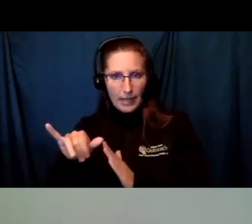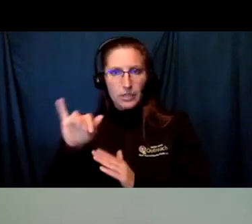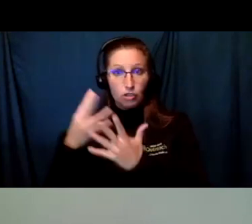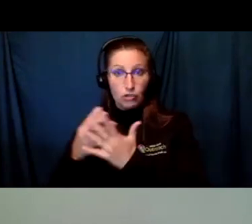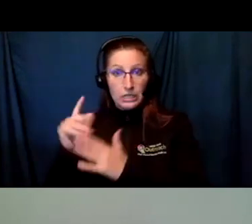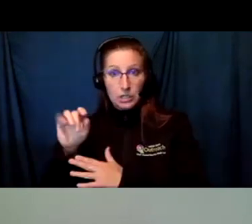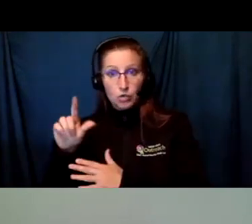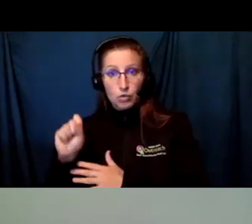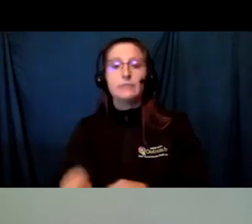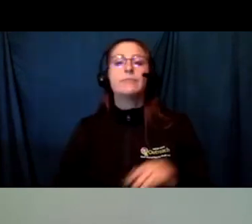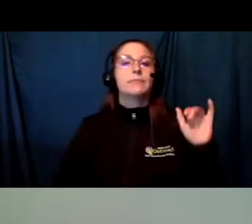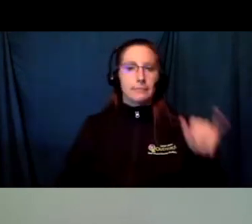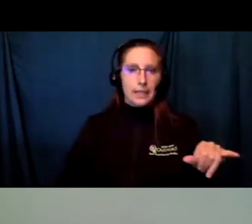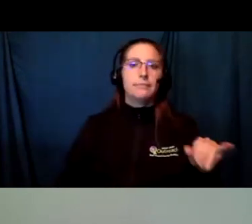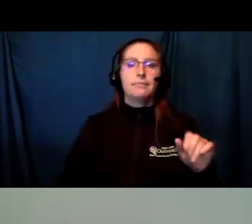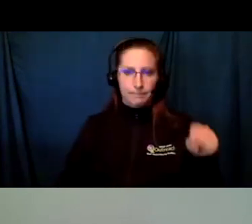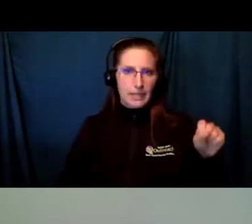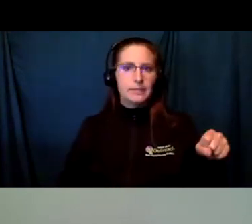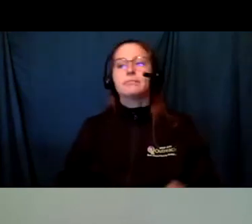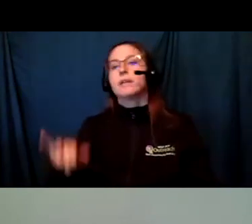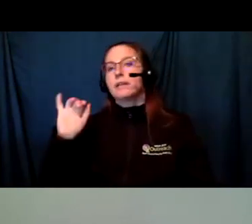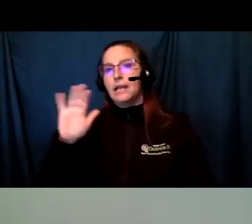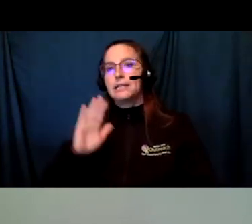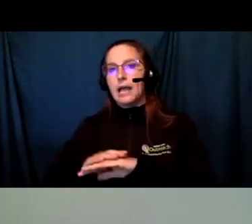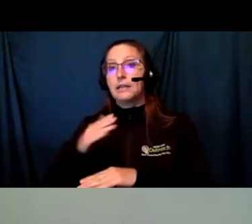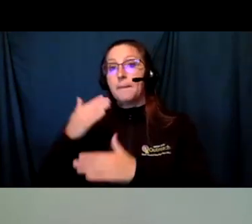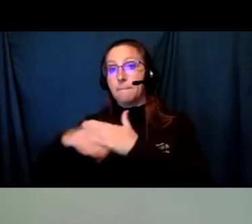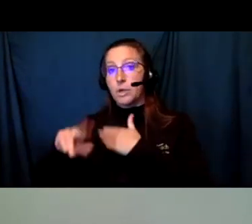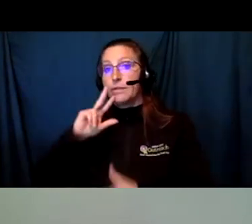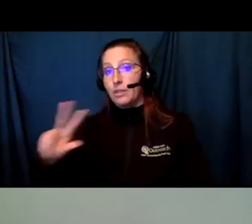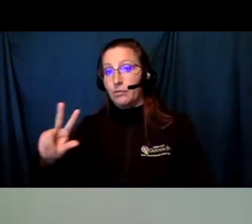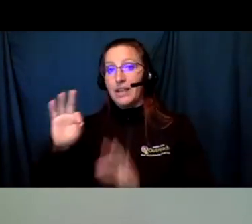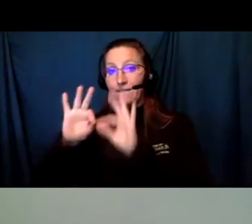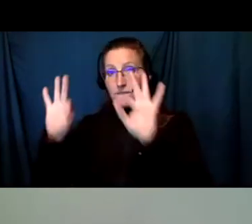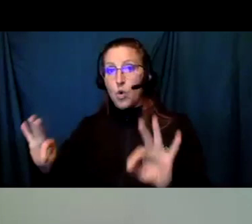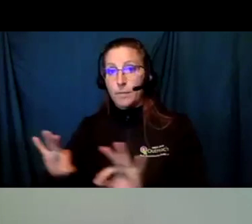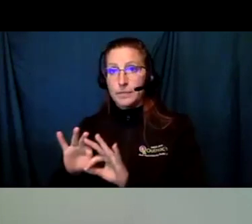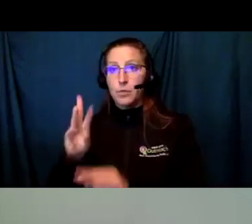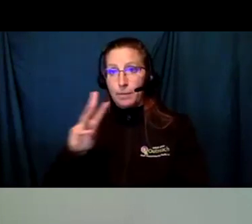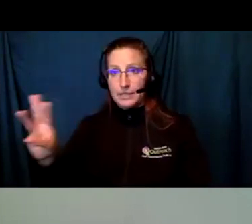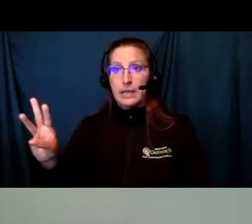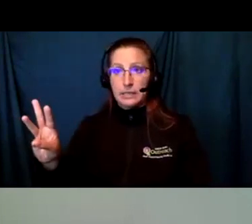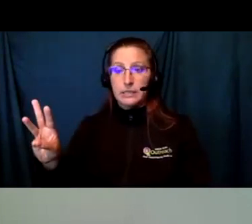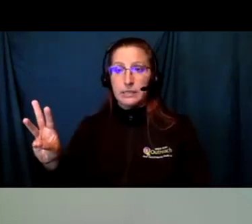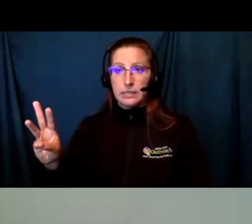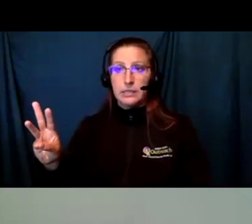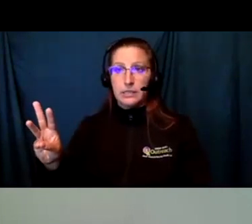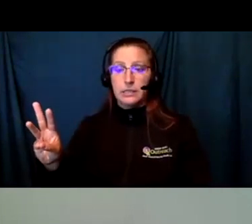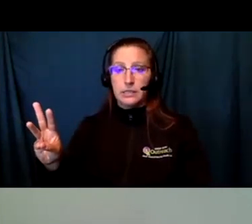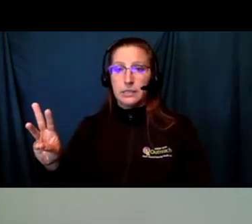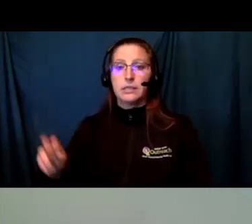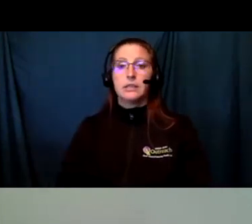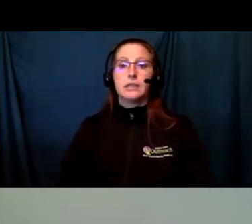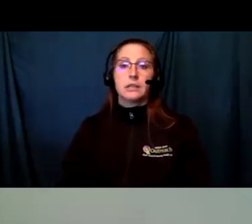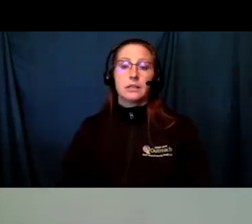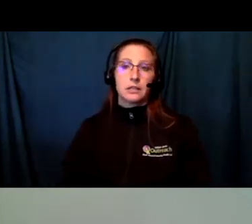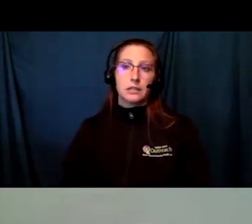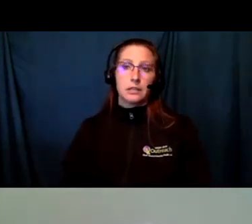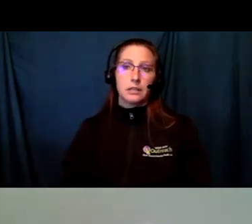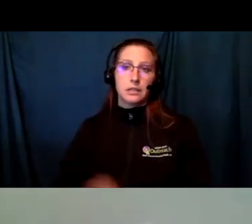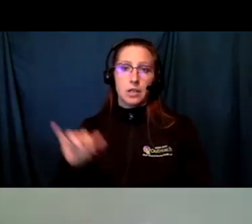Chris: The screening tools... so they are on the birth to three forms website and the vision or the hearing screening, the